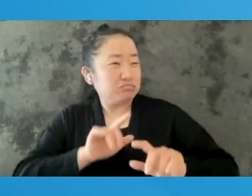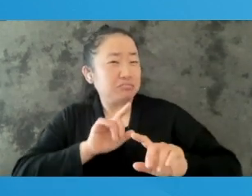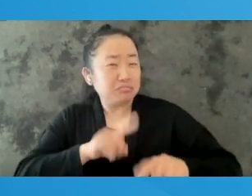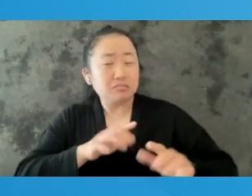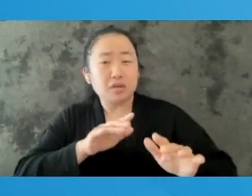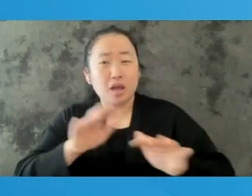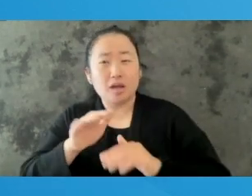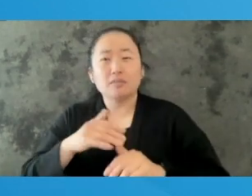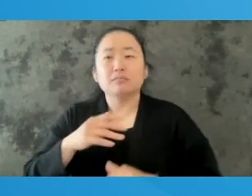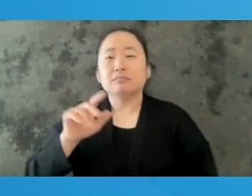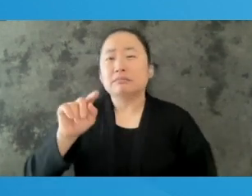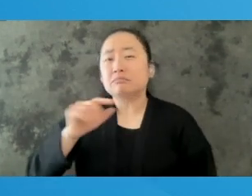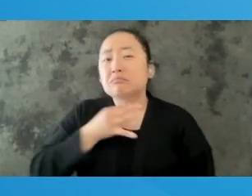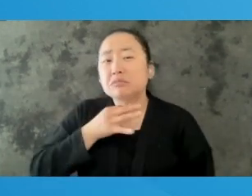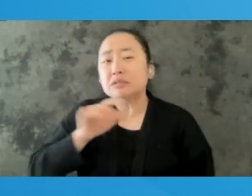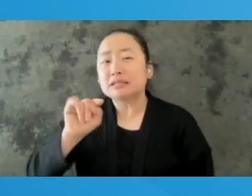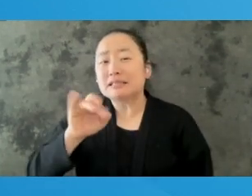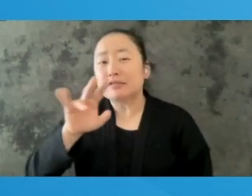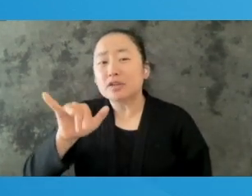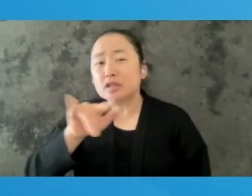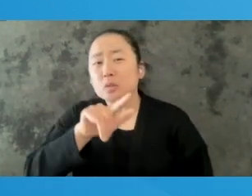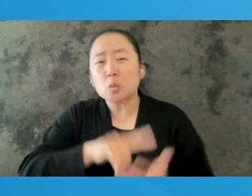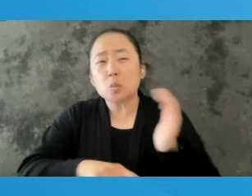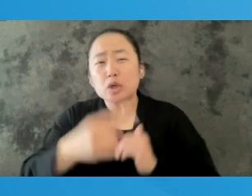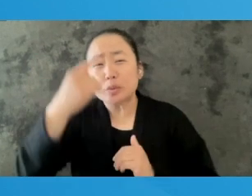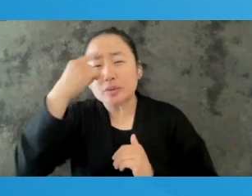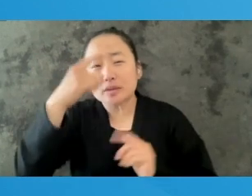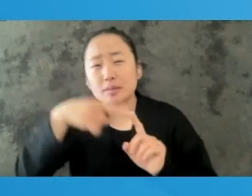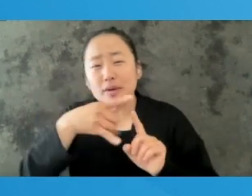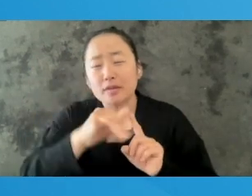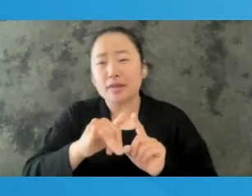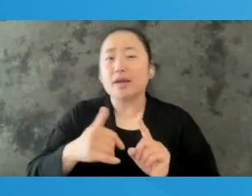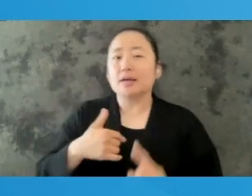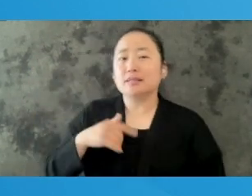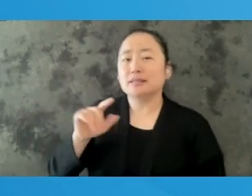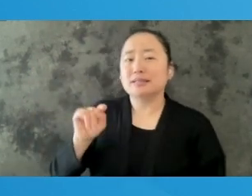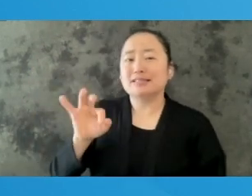I do, I think it's really interesting when